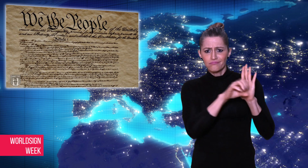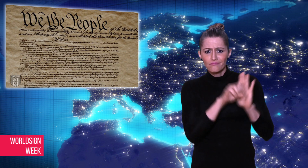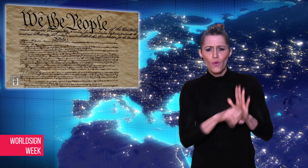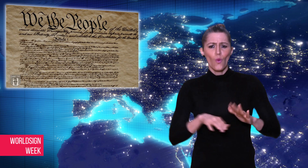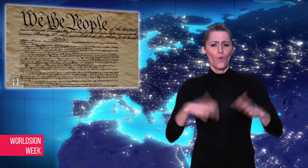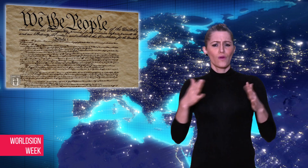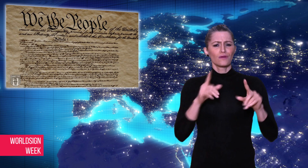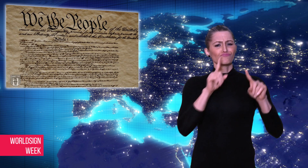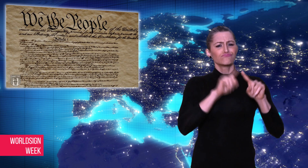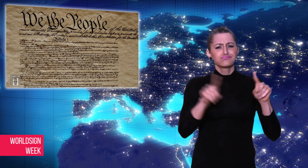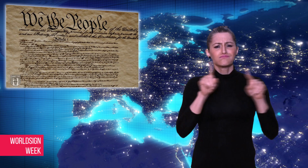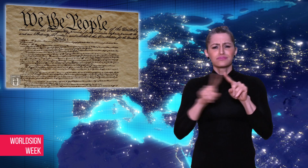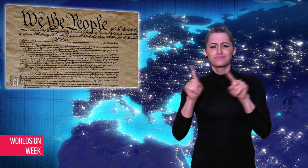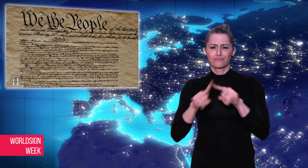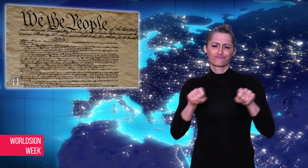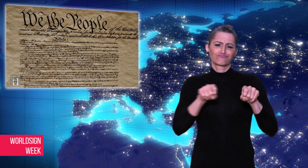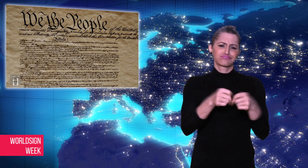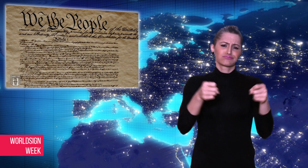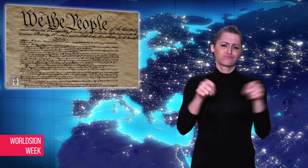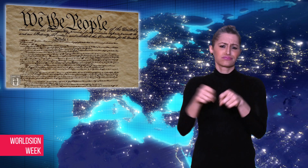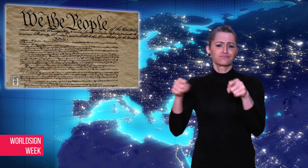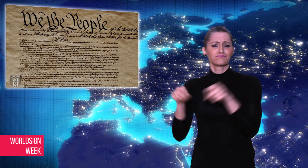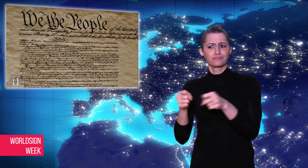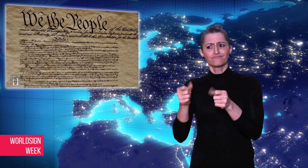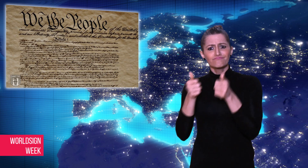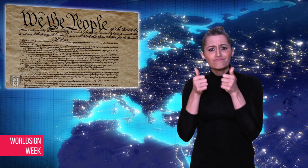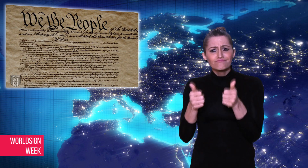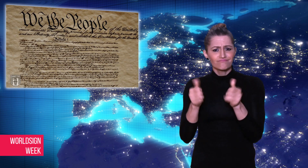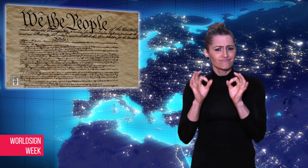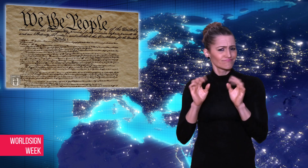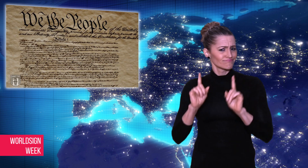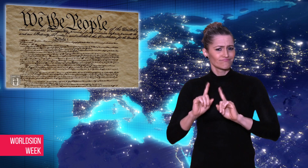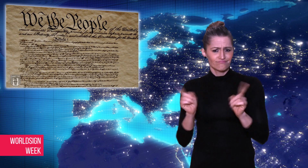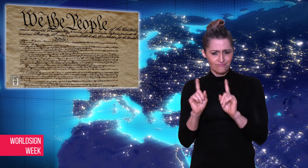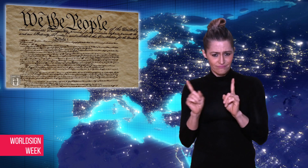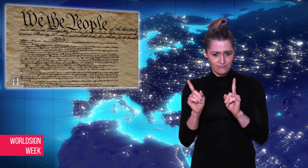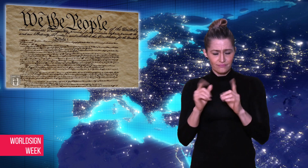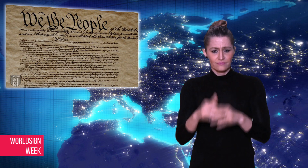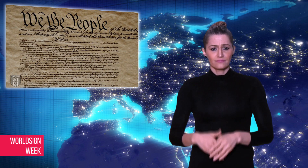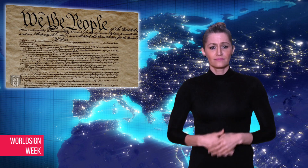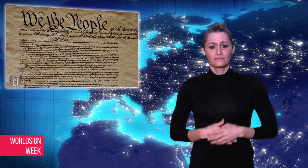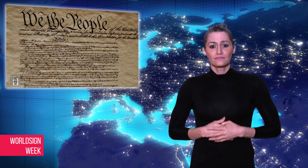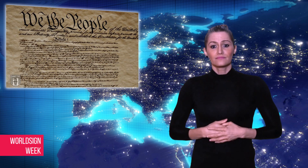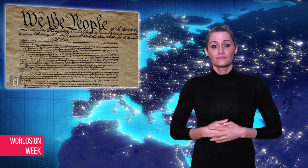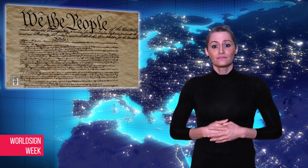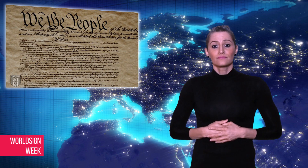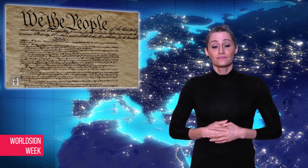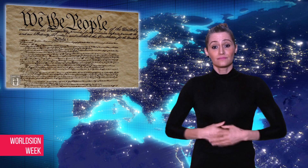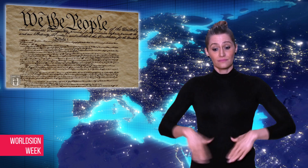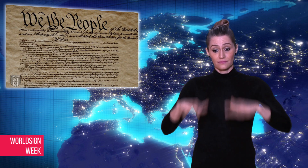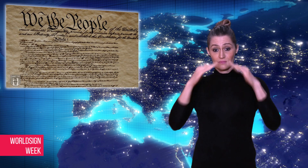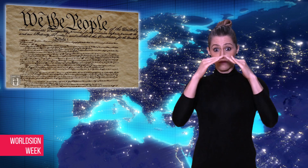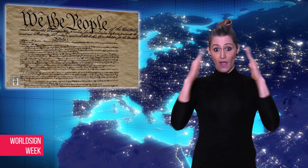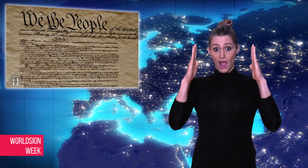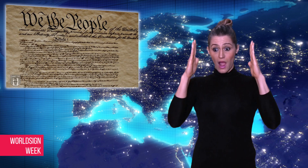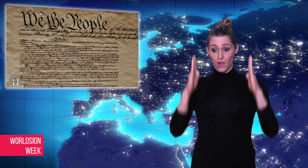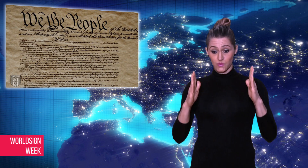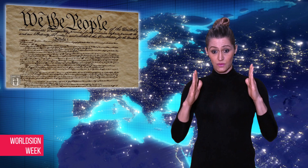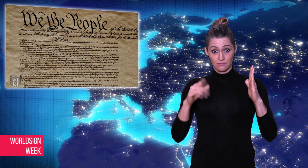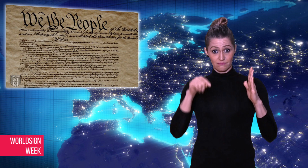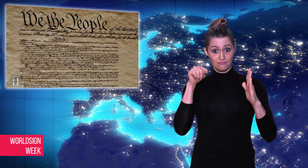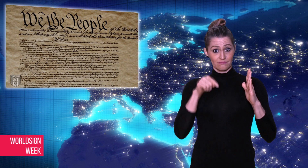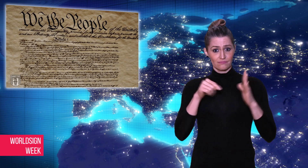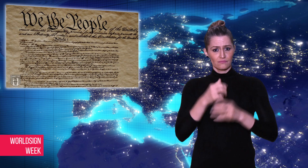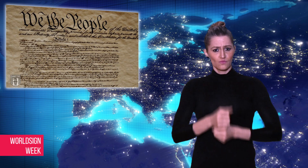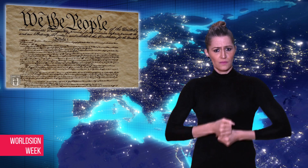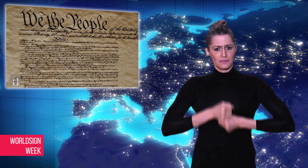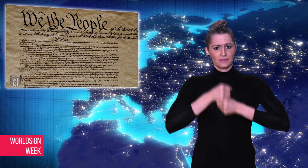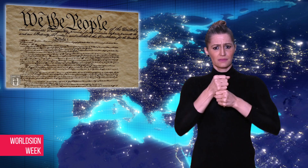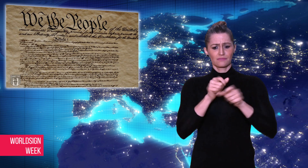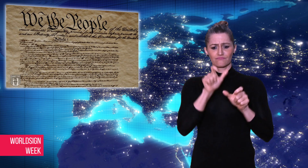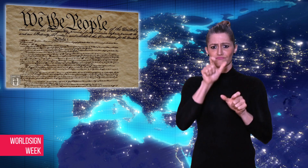high crimes and misdemeanors.